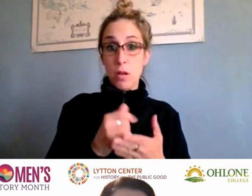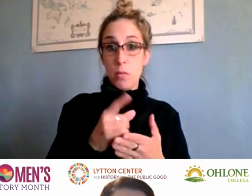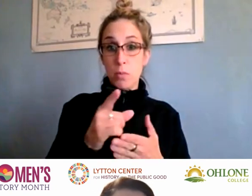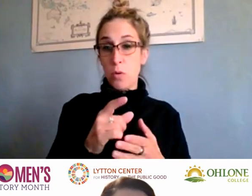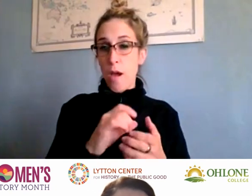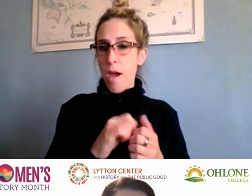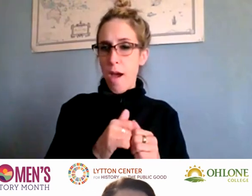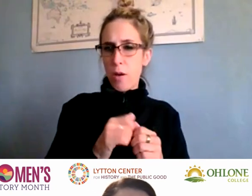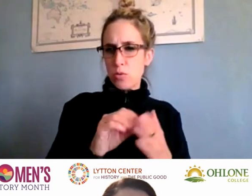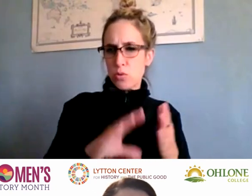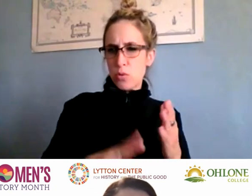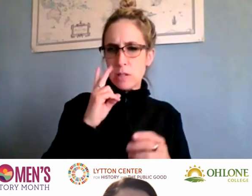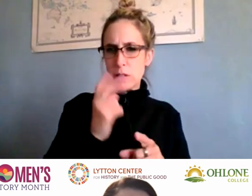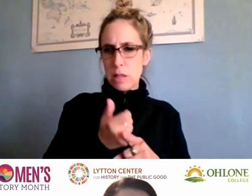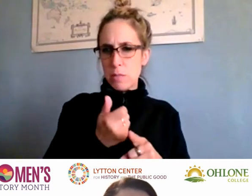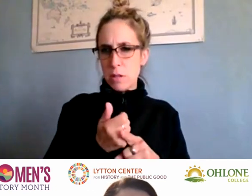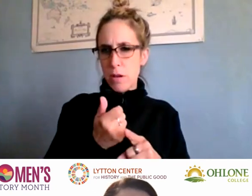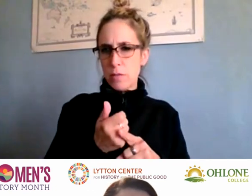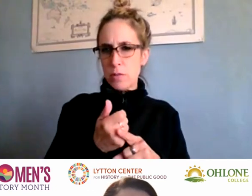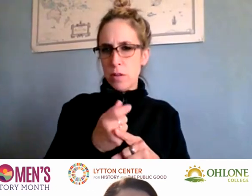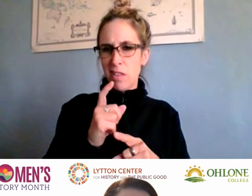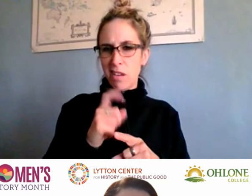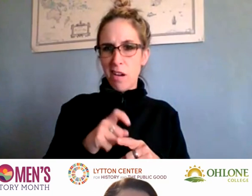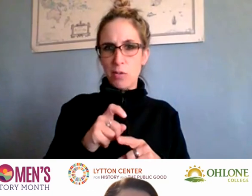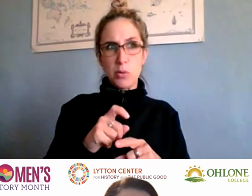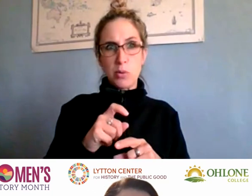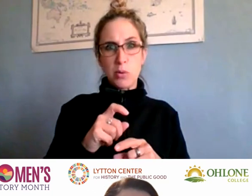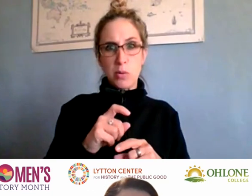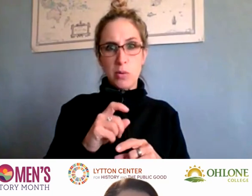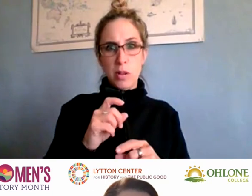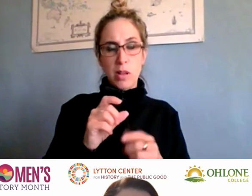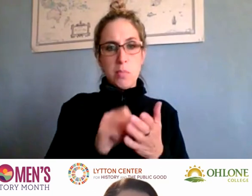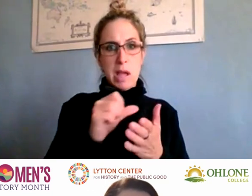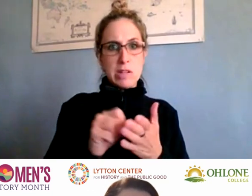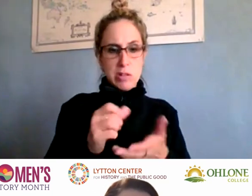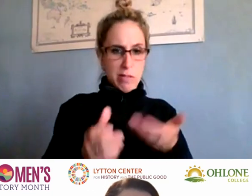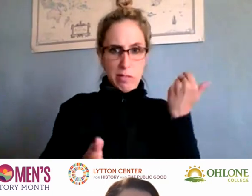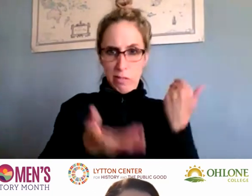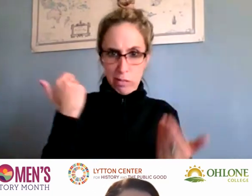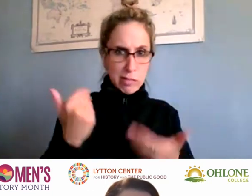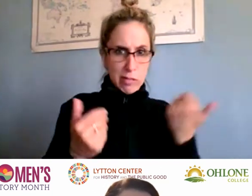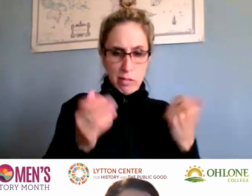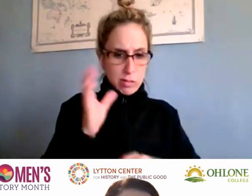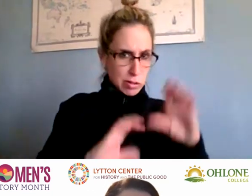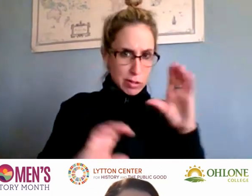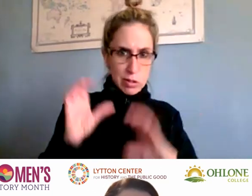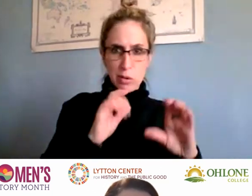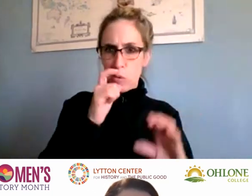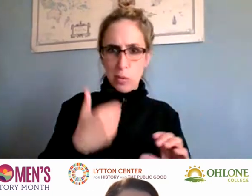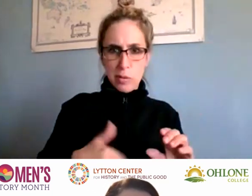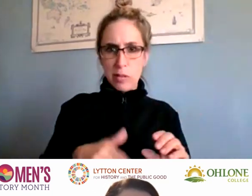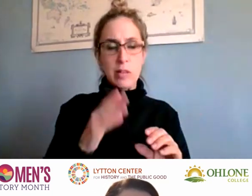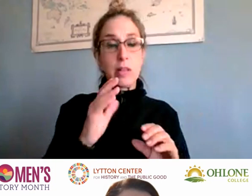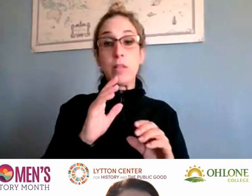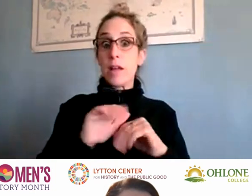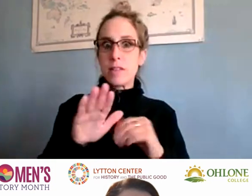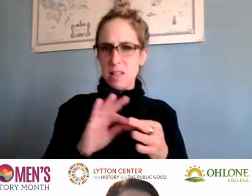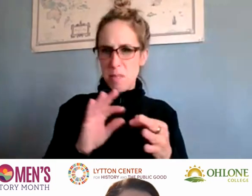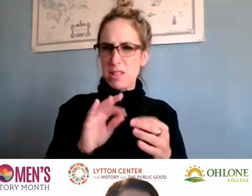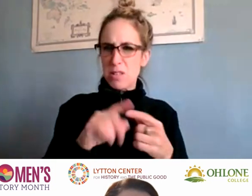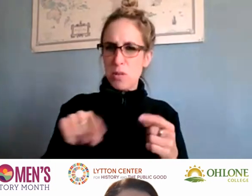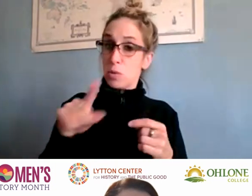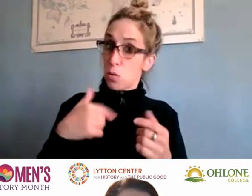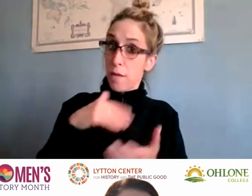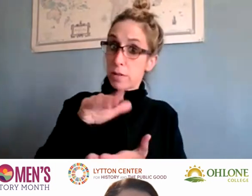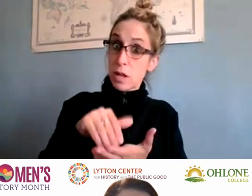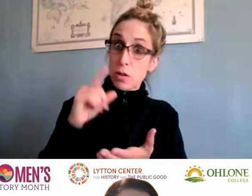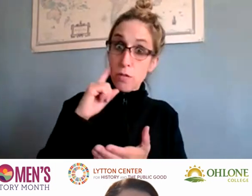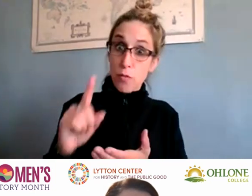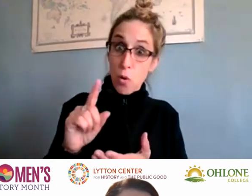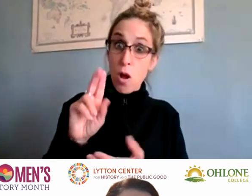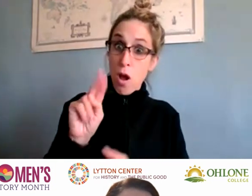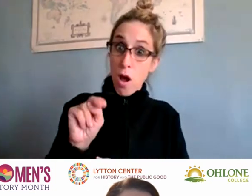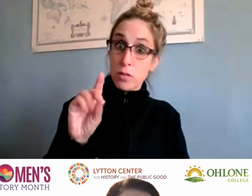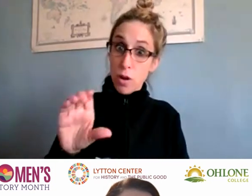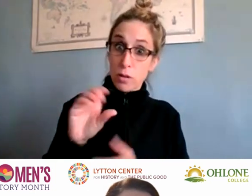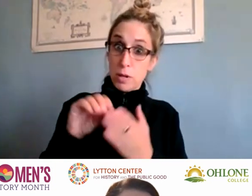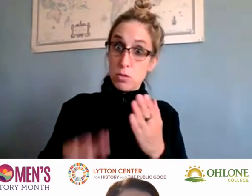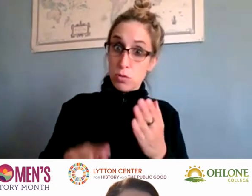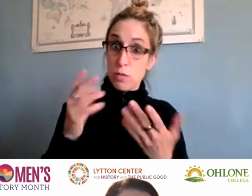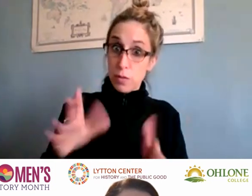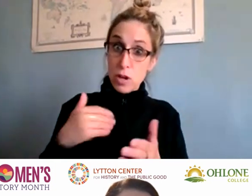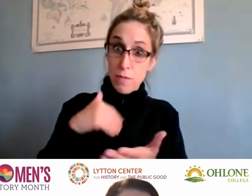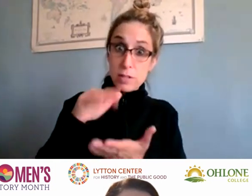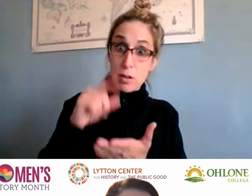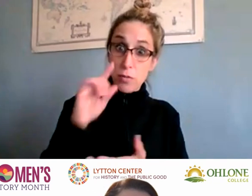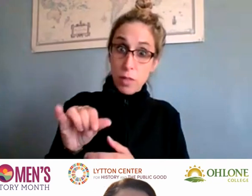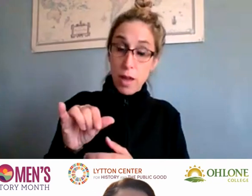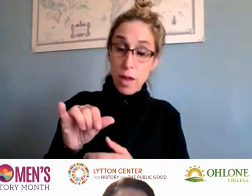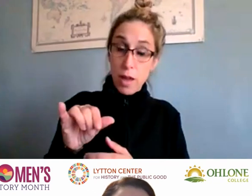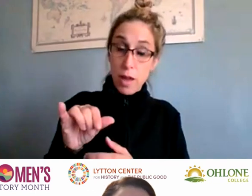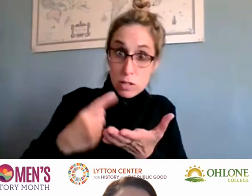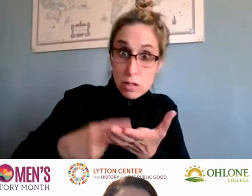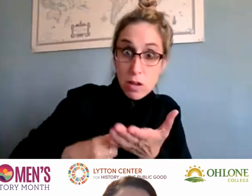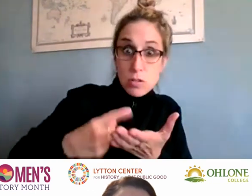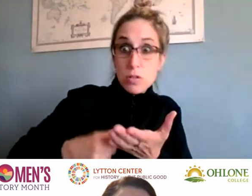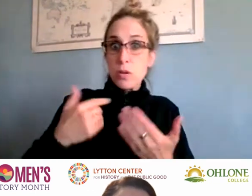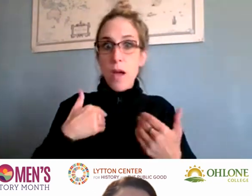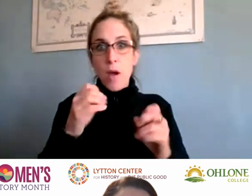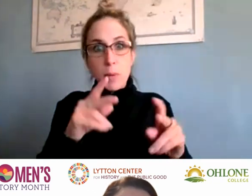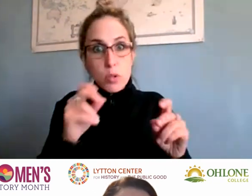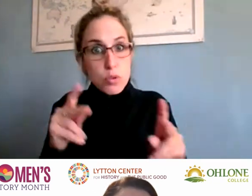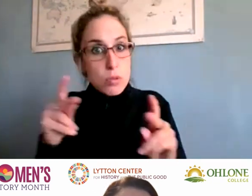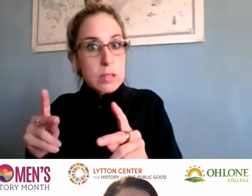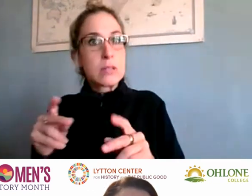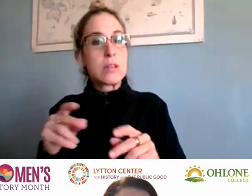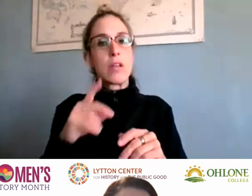Aurora Chang: or do they have to search under layers of pages that sends a message right do you have a Center for documented students do you talk about undocumented students, you know, do you have opportunities for undocumented students so.